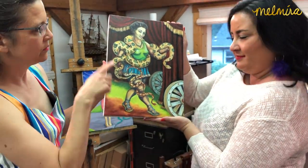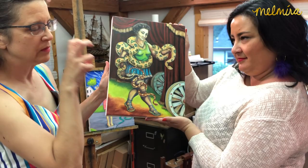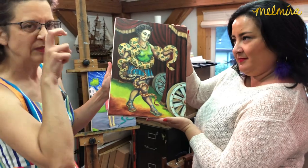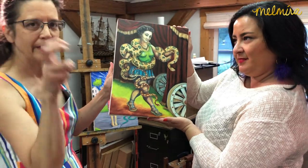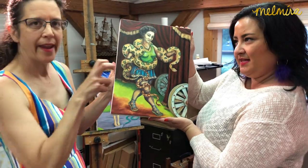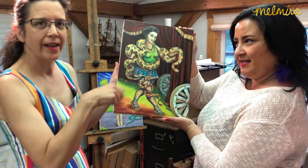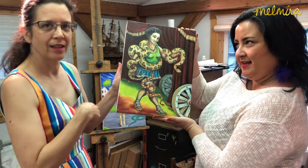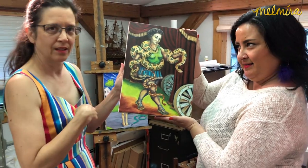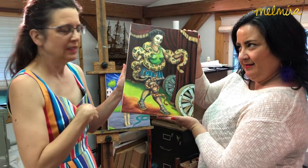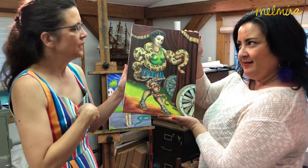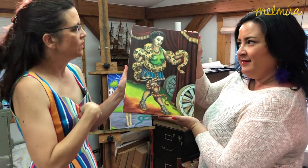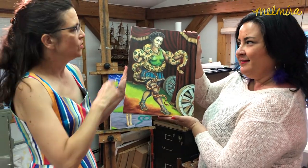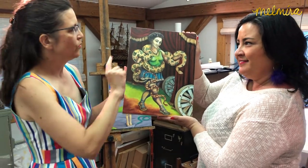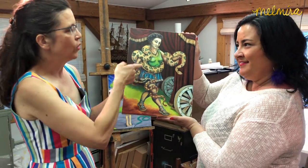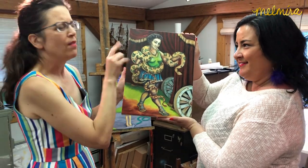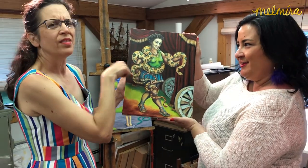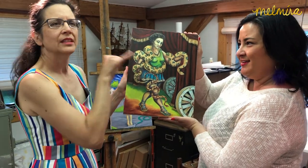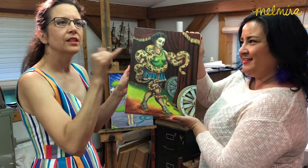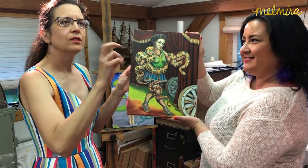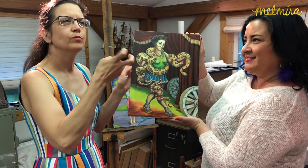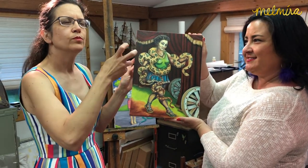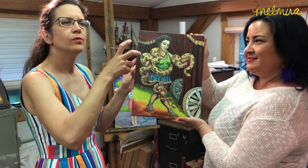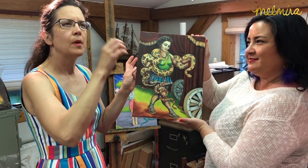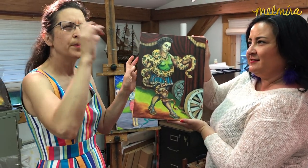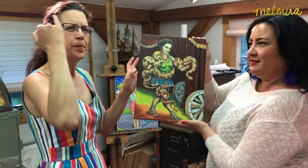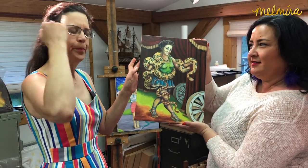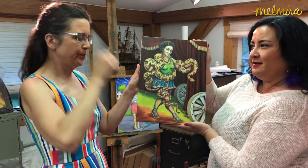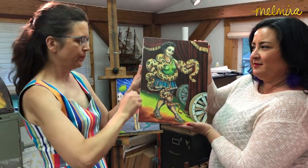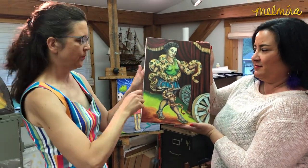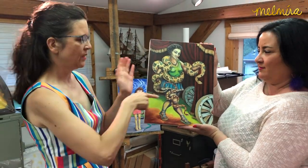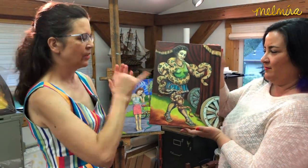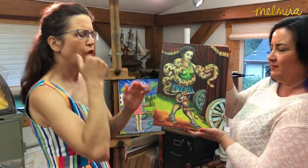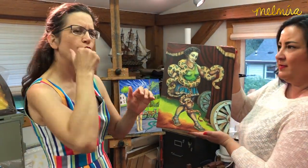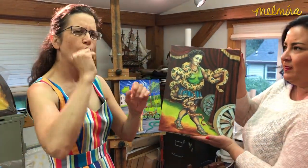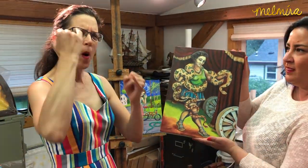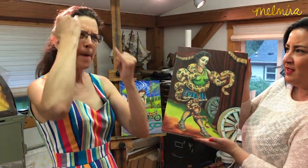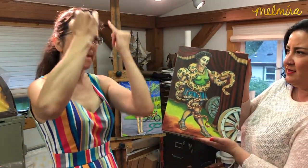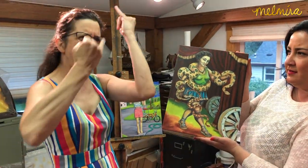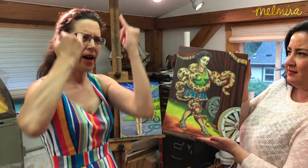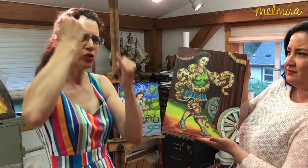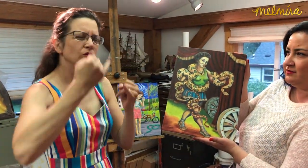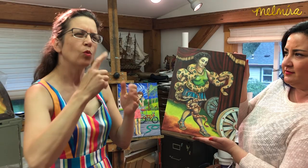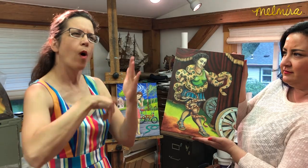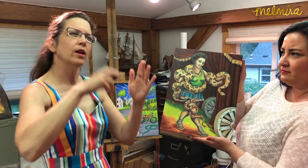See the snake in this. It's a part of the girl's imagination of what